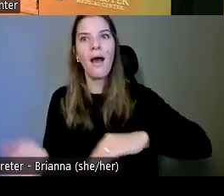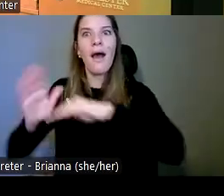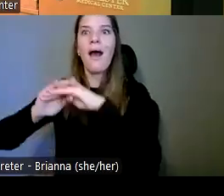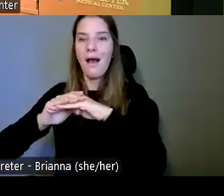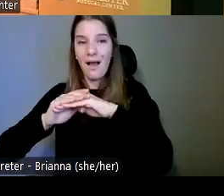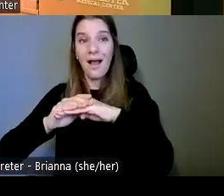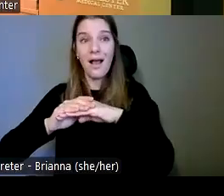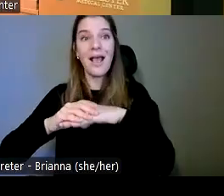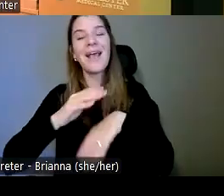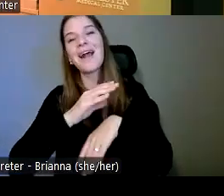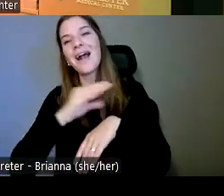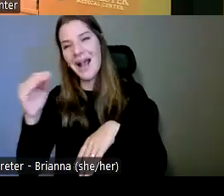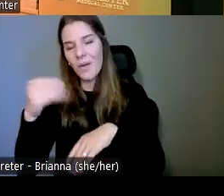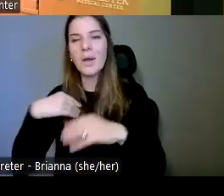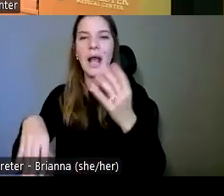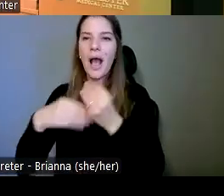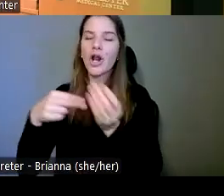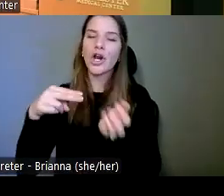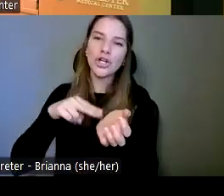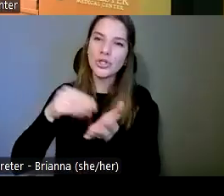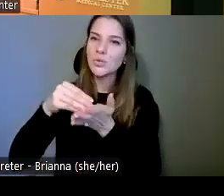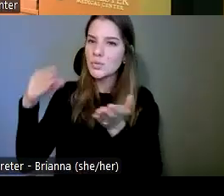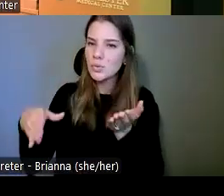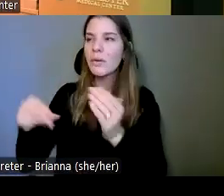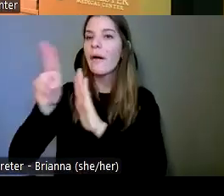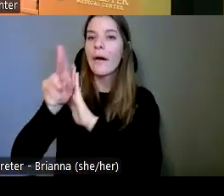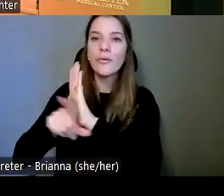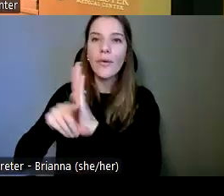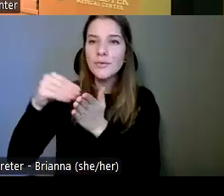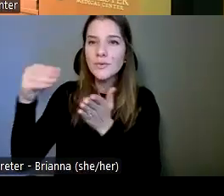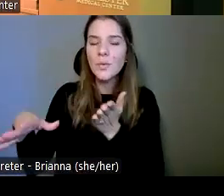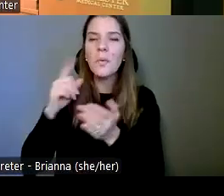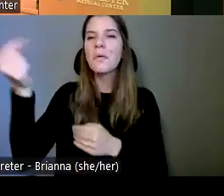to plug in nursing students or undergrad students who can come for a shorter period who work with